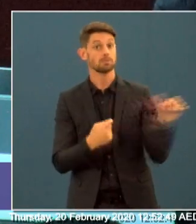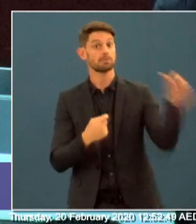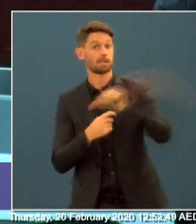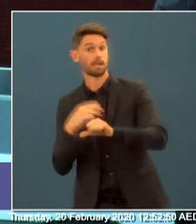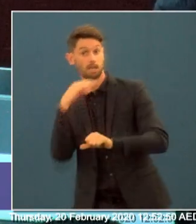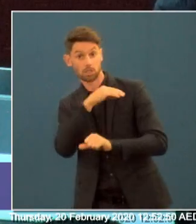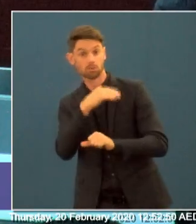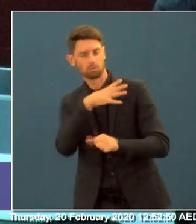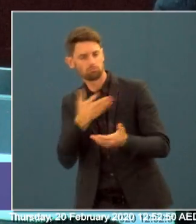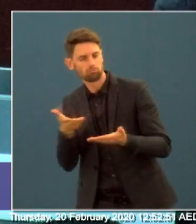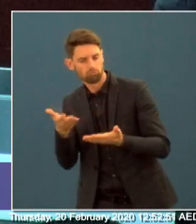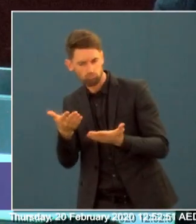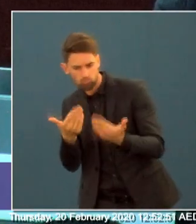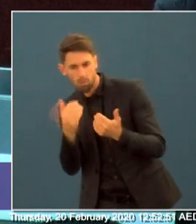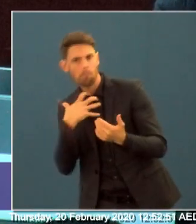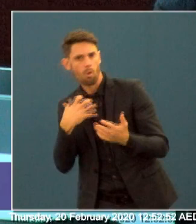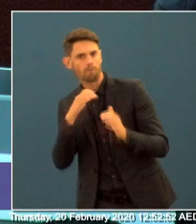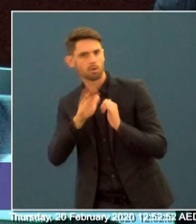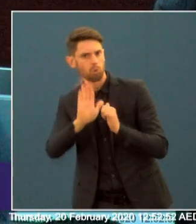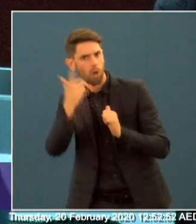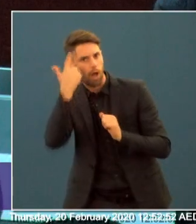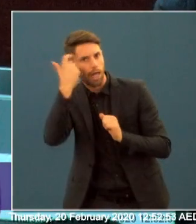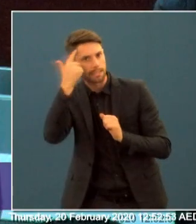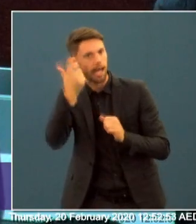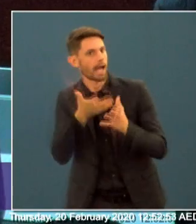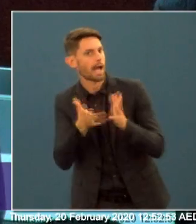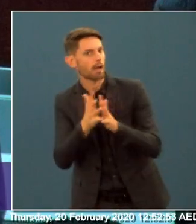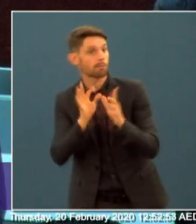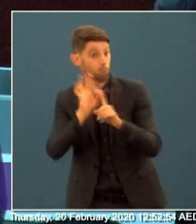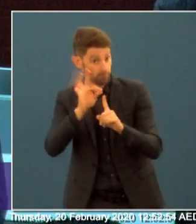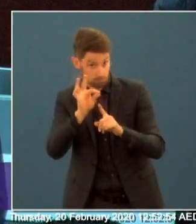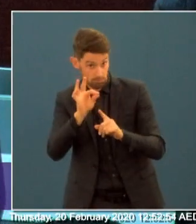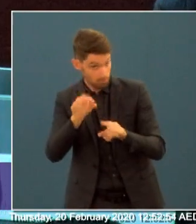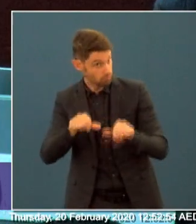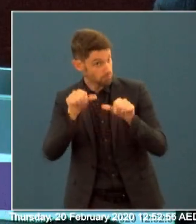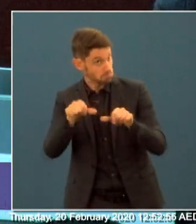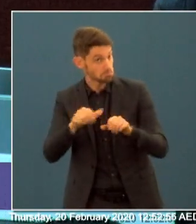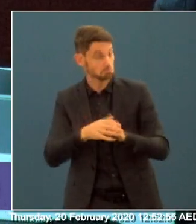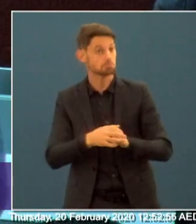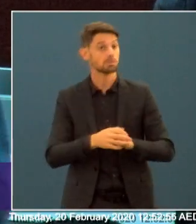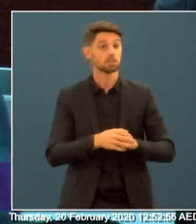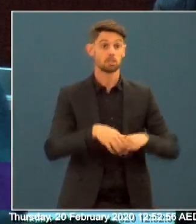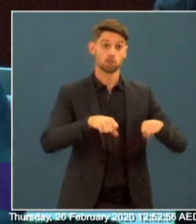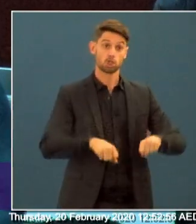and some of the suggestions made by Professor Trollor. Would that be a convenient course? Yes. Shall we resume at 2?